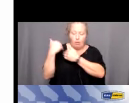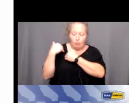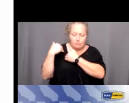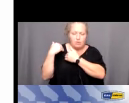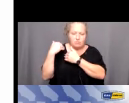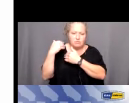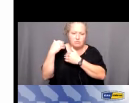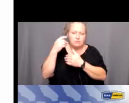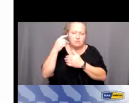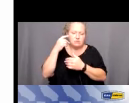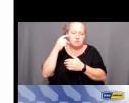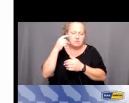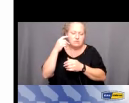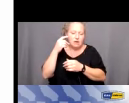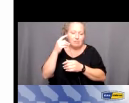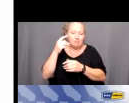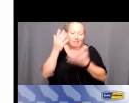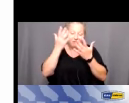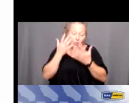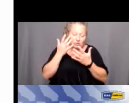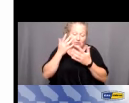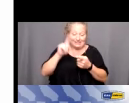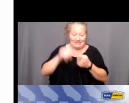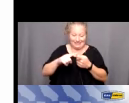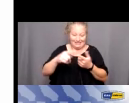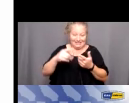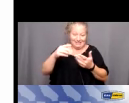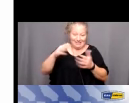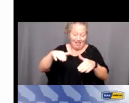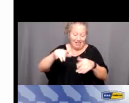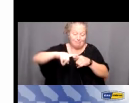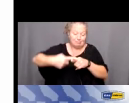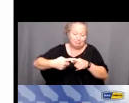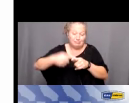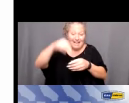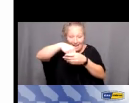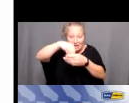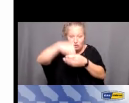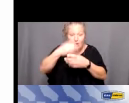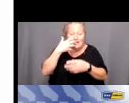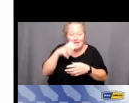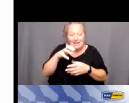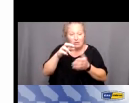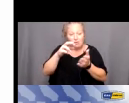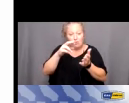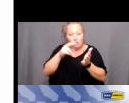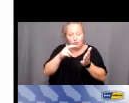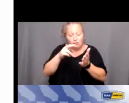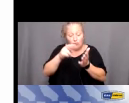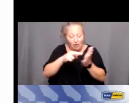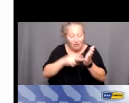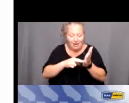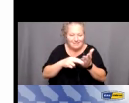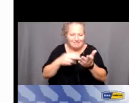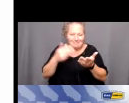Unfortunately until we have an indoor heat regulation, we won't be able to provide clear requirements for the employers.